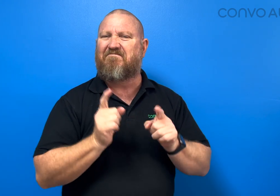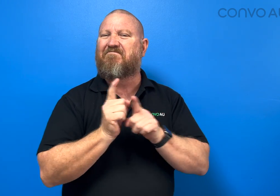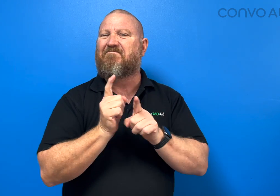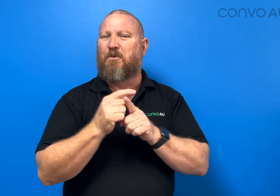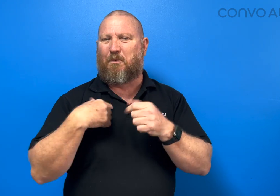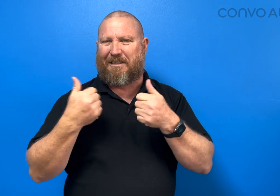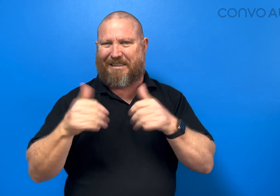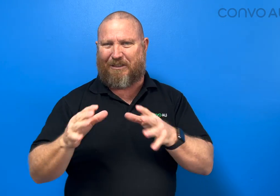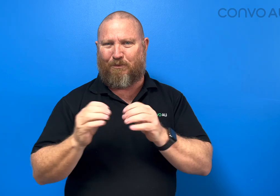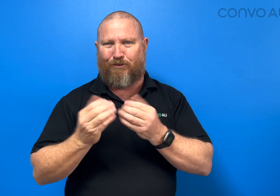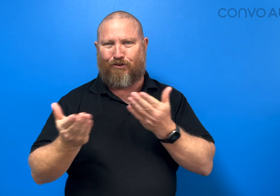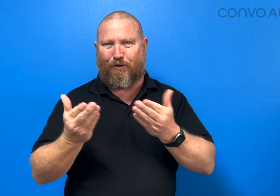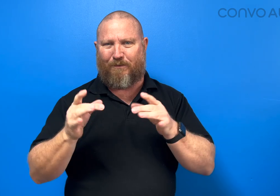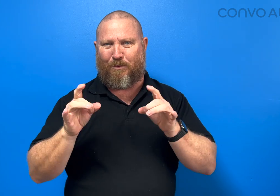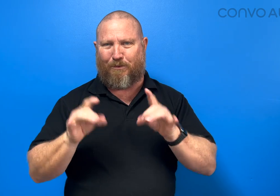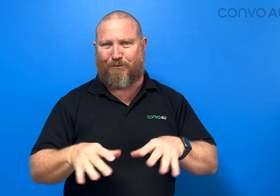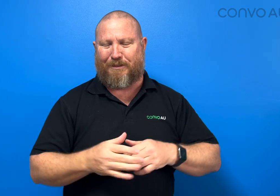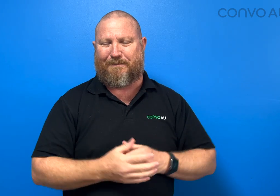as we did with Services Australia.